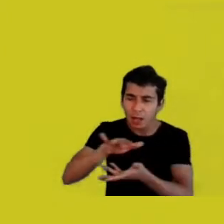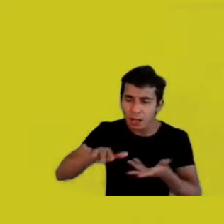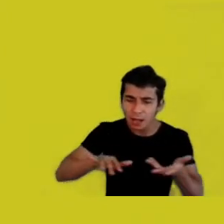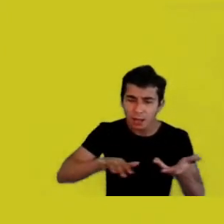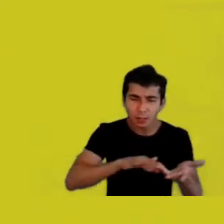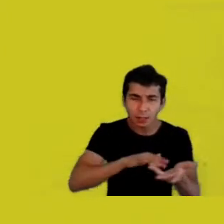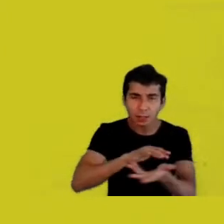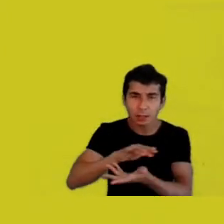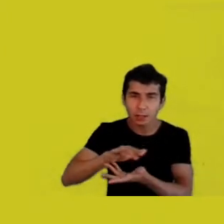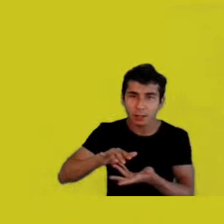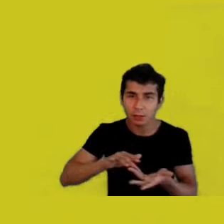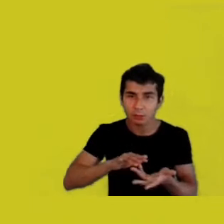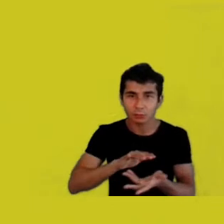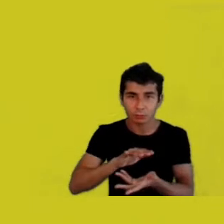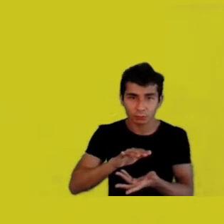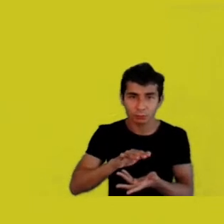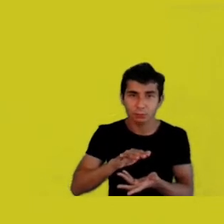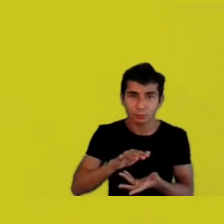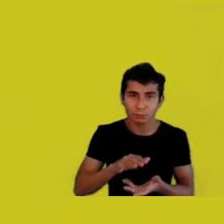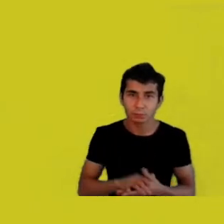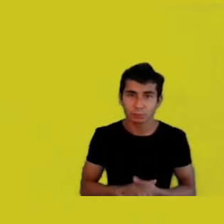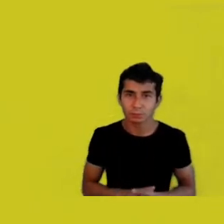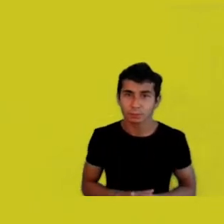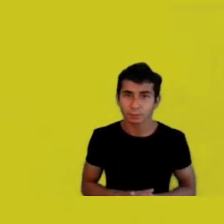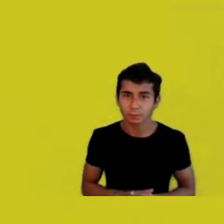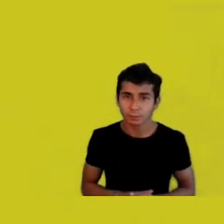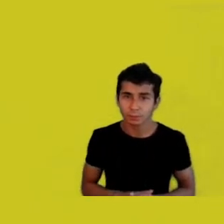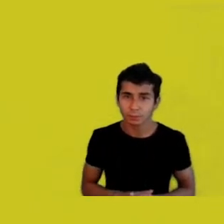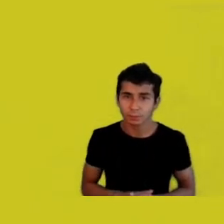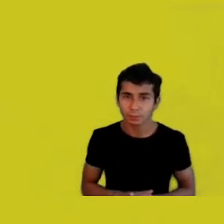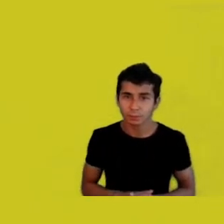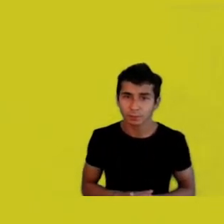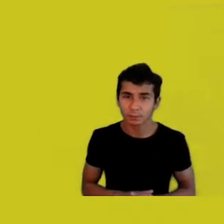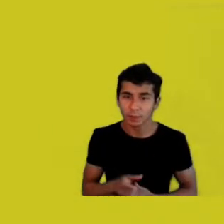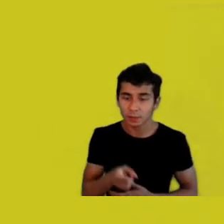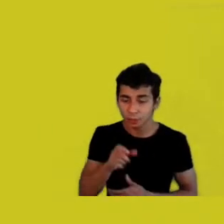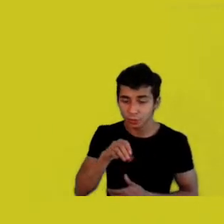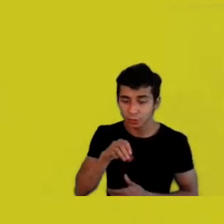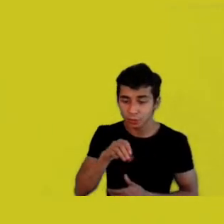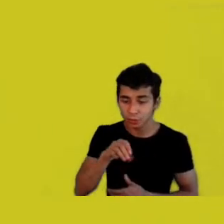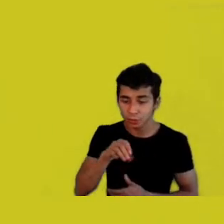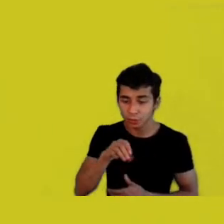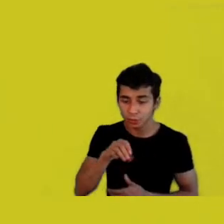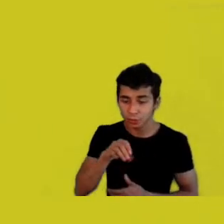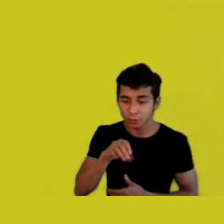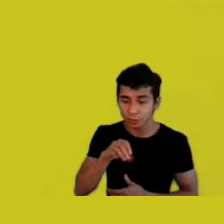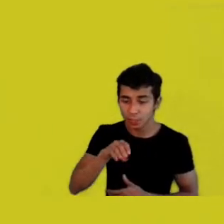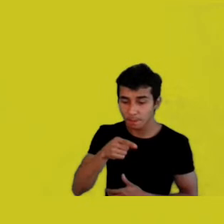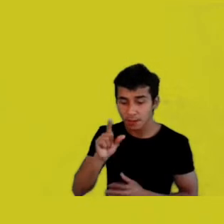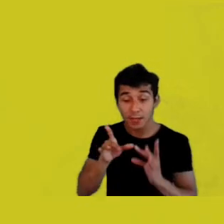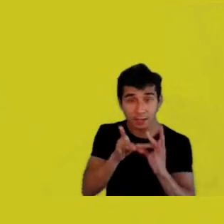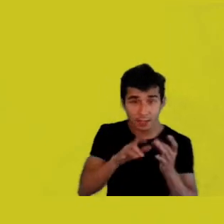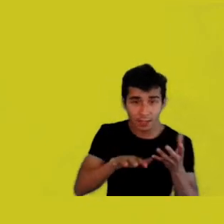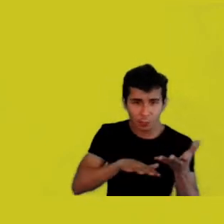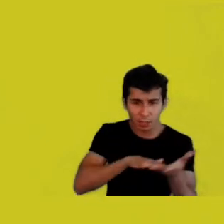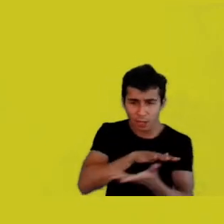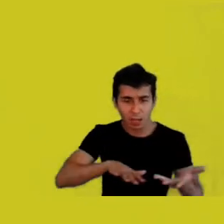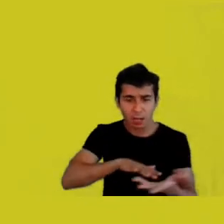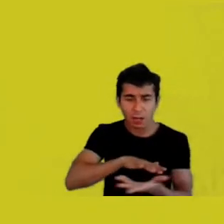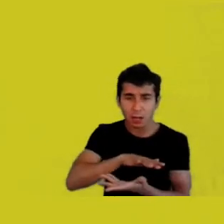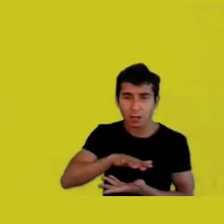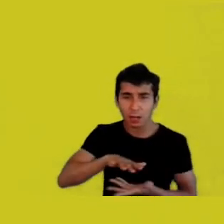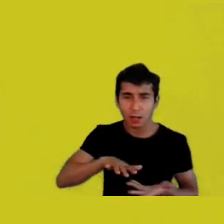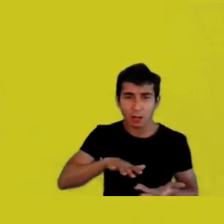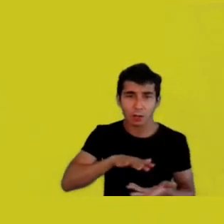that characterizes this subjective life of the forest.